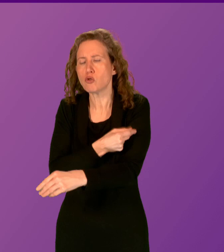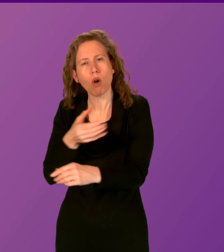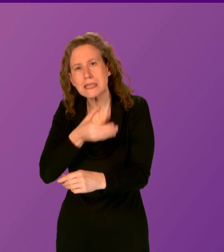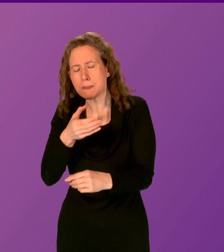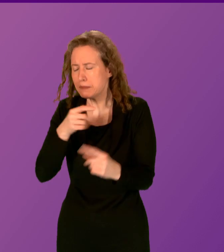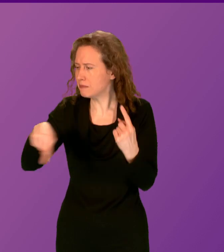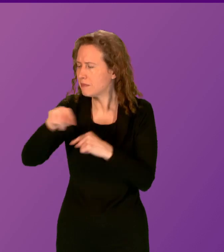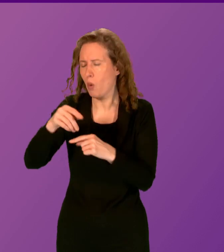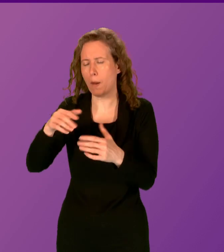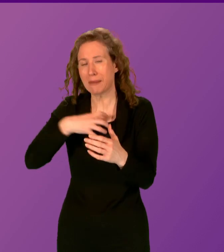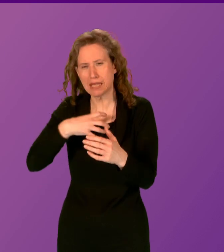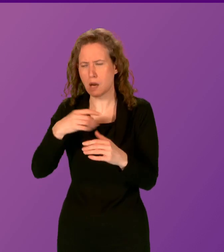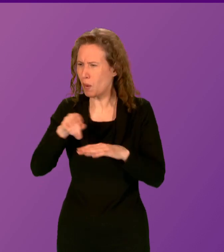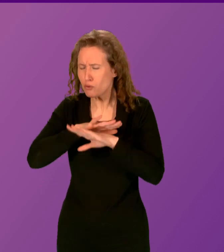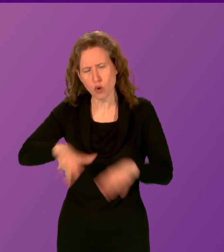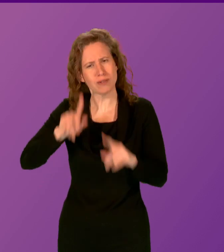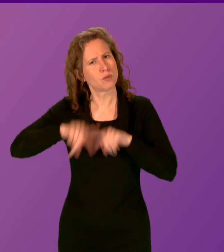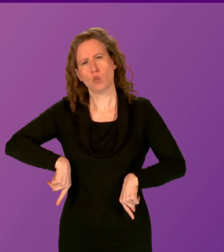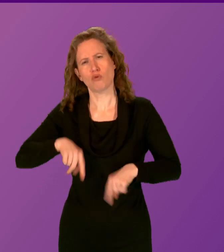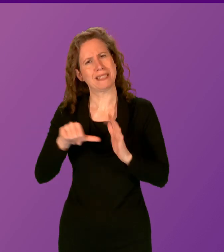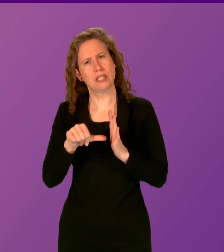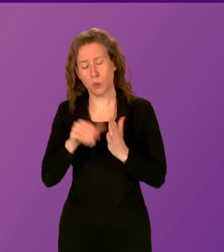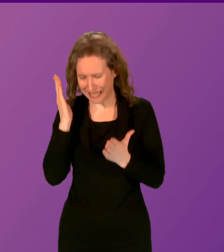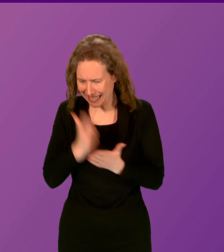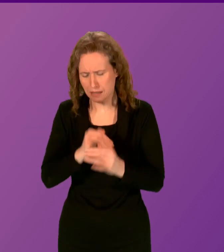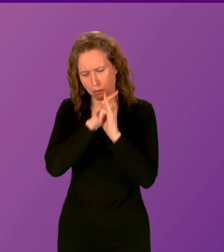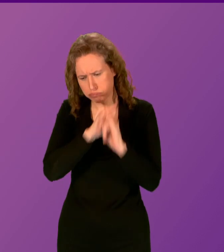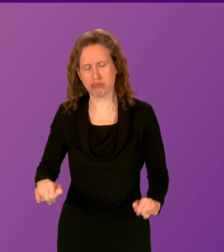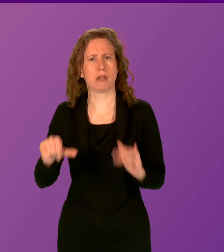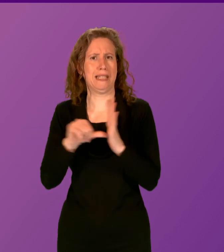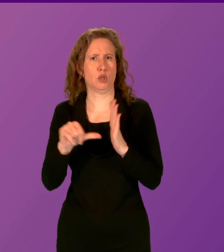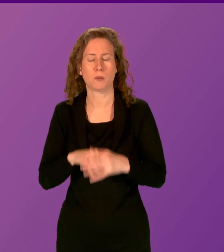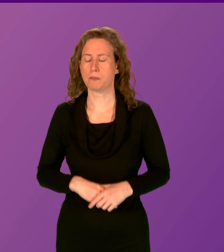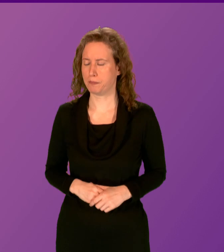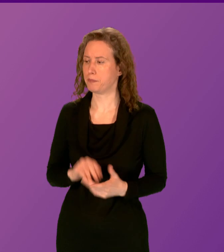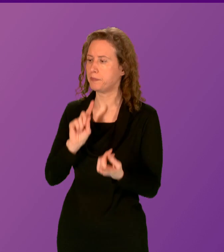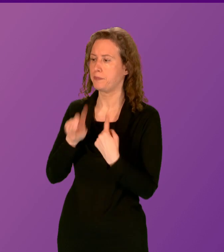what is one of the most serious issues that our country is facing.